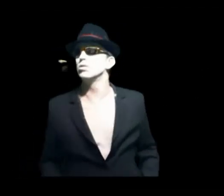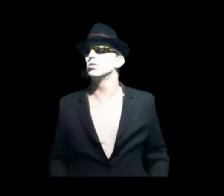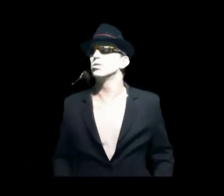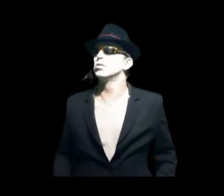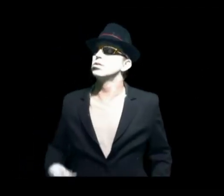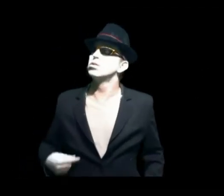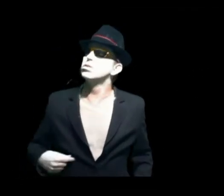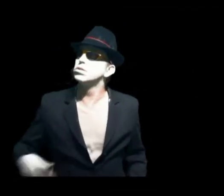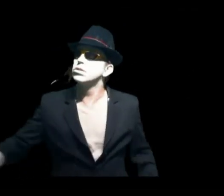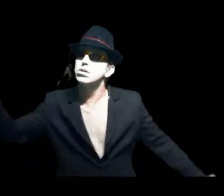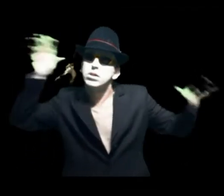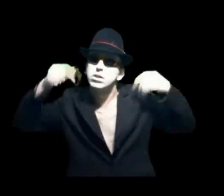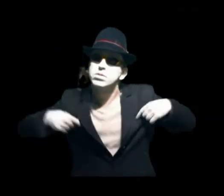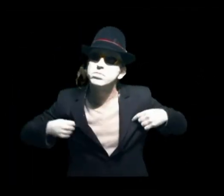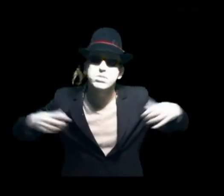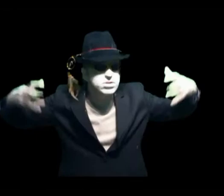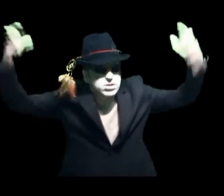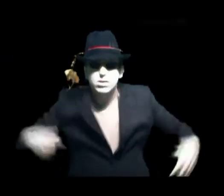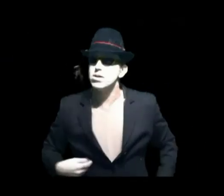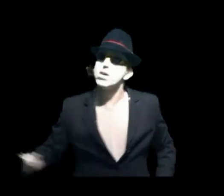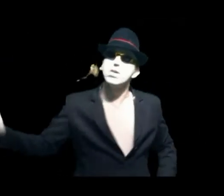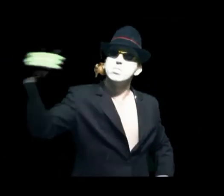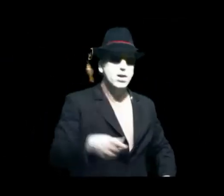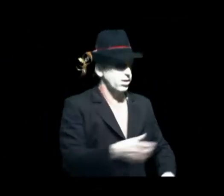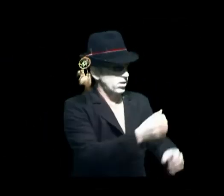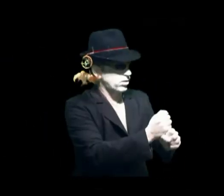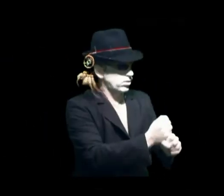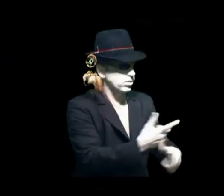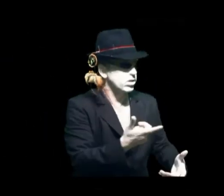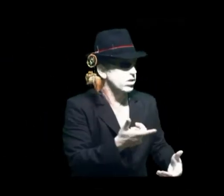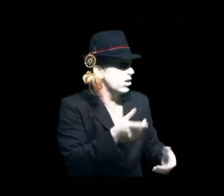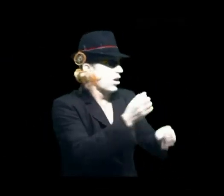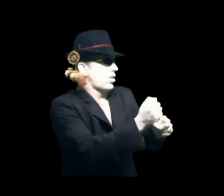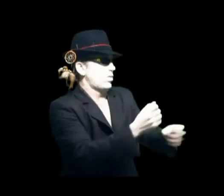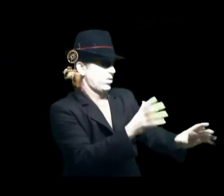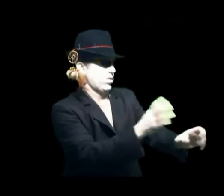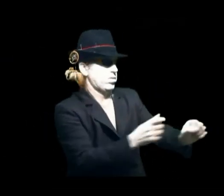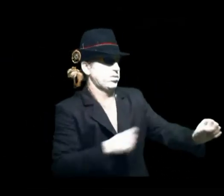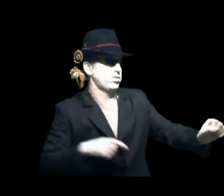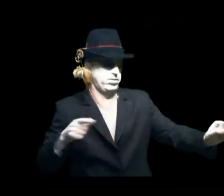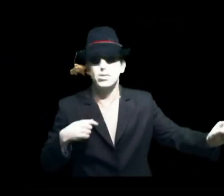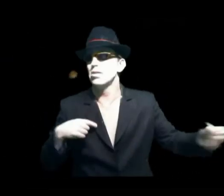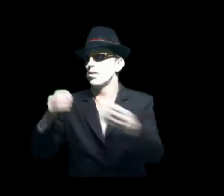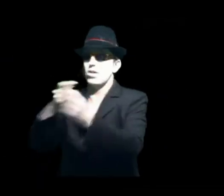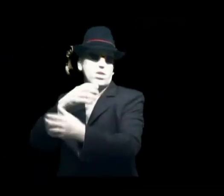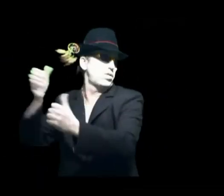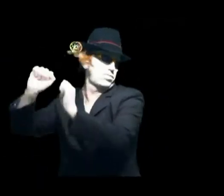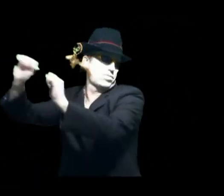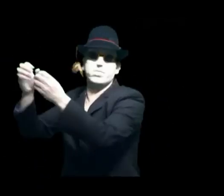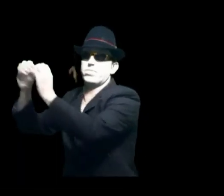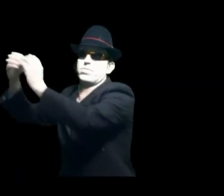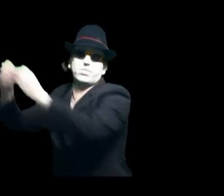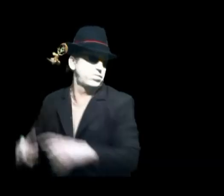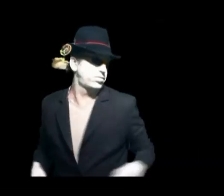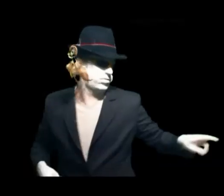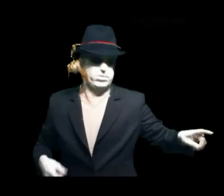This is some "do y'all hear me?" shit come back to the beggining post up and don't move until somebody gets to correcting the shit